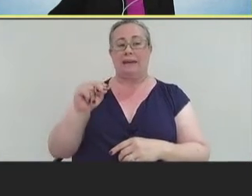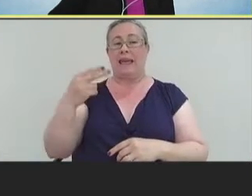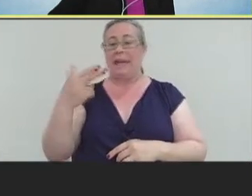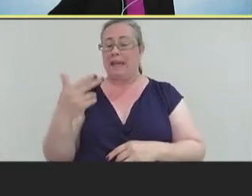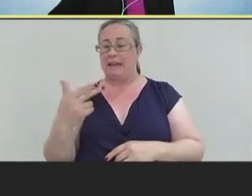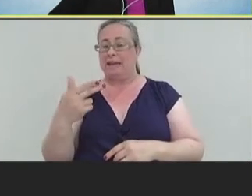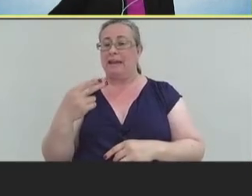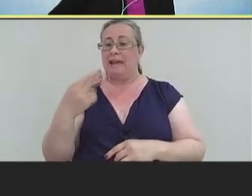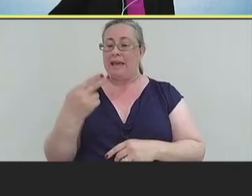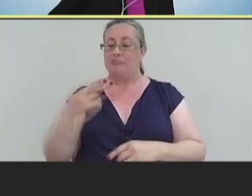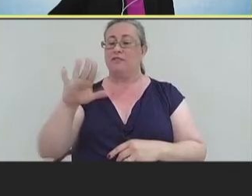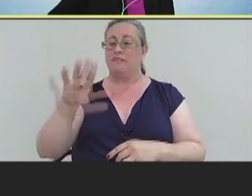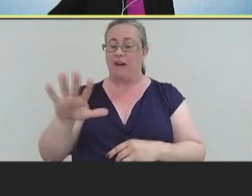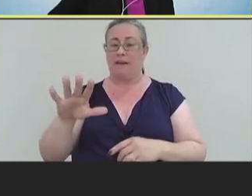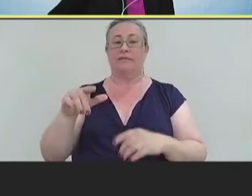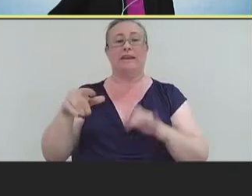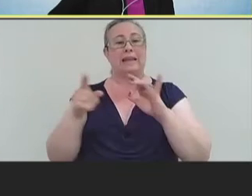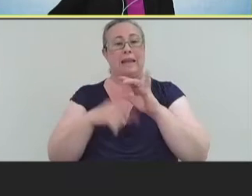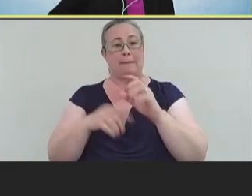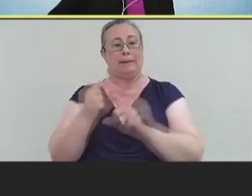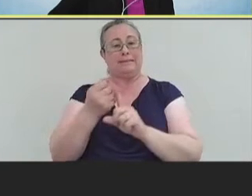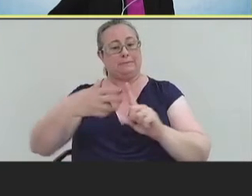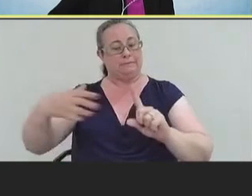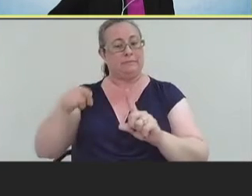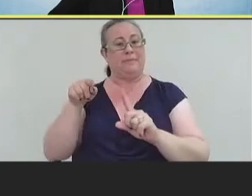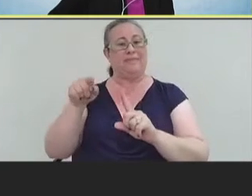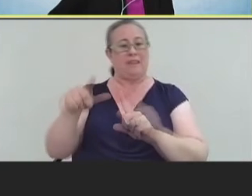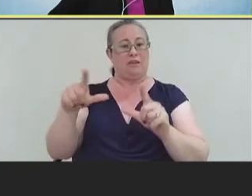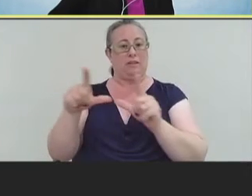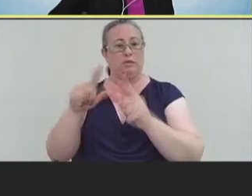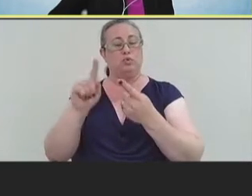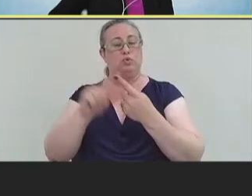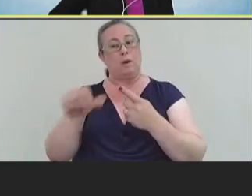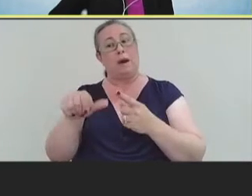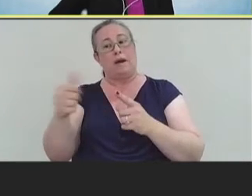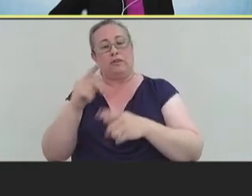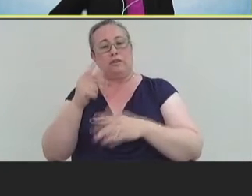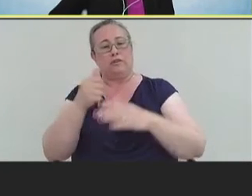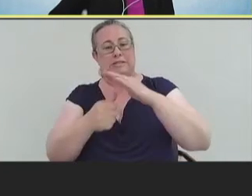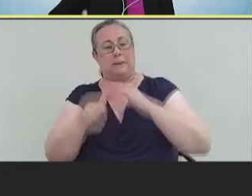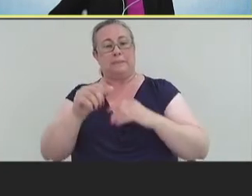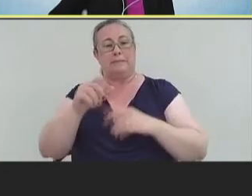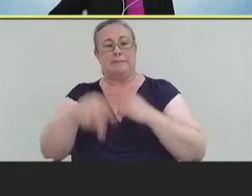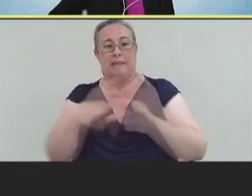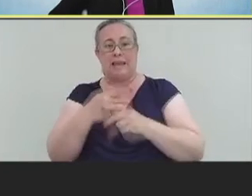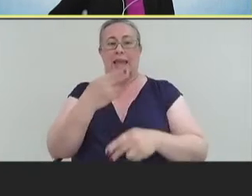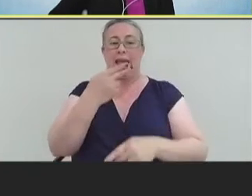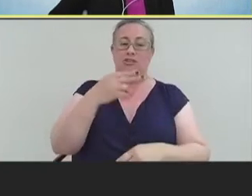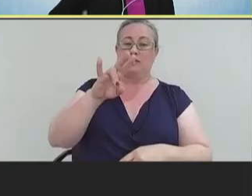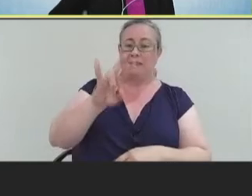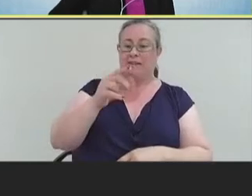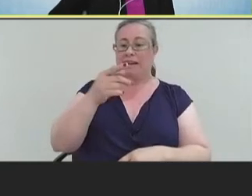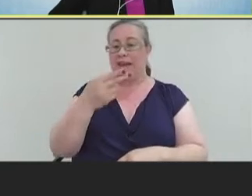the gap includes expanding those vaccine licensures to other subtypes like H7 or H9 or H2.